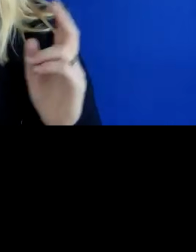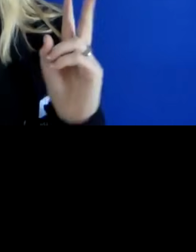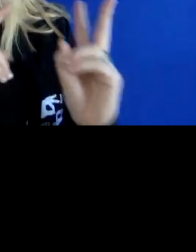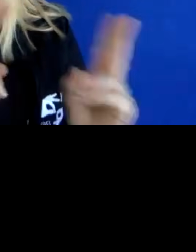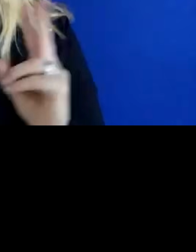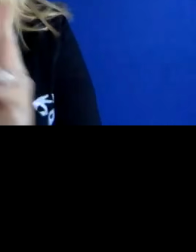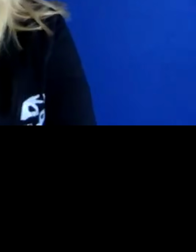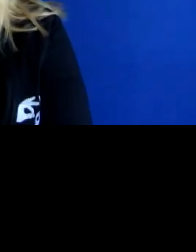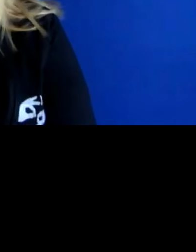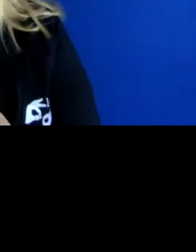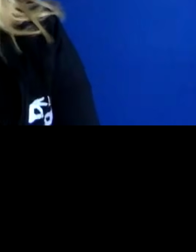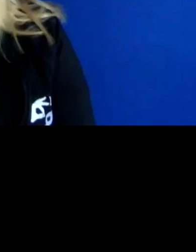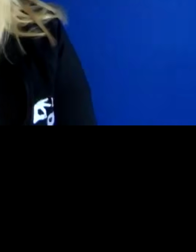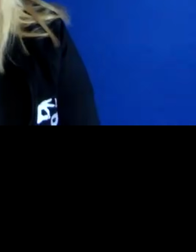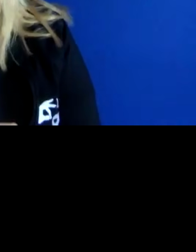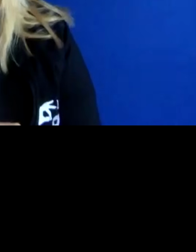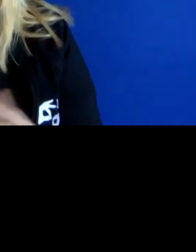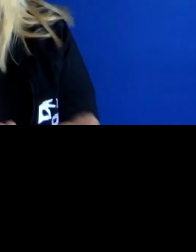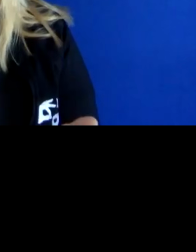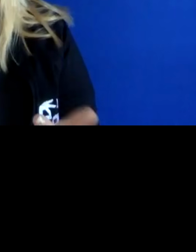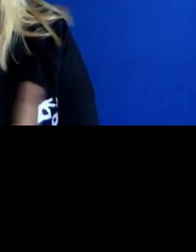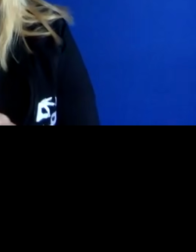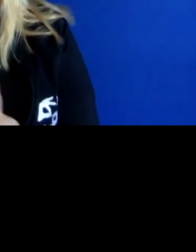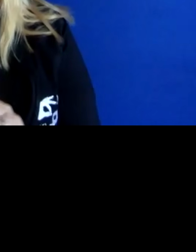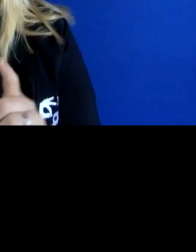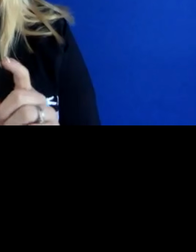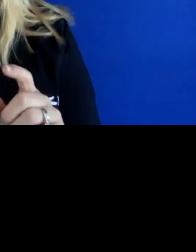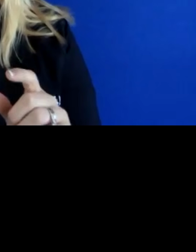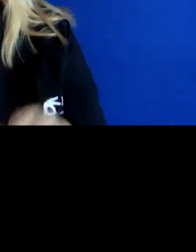just change dates, like time frames, You don't need to do that.